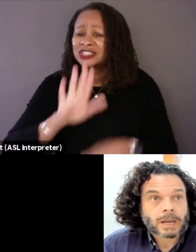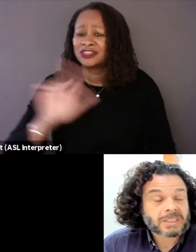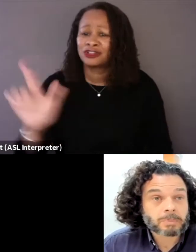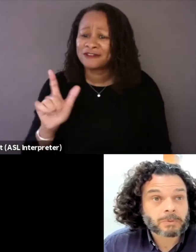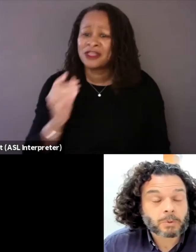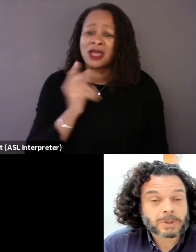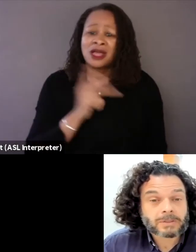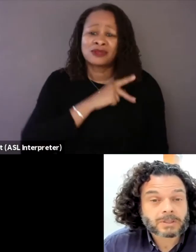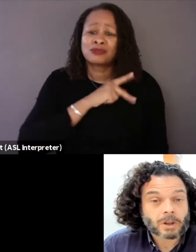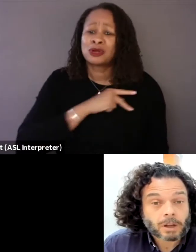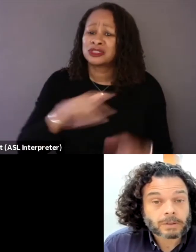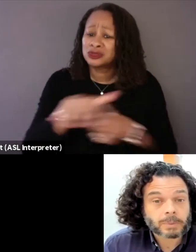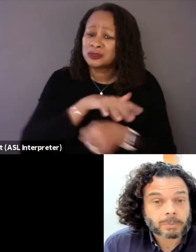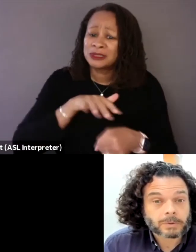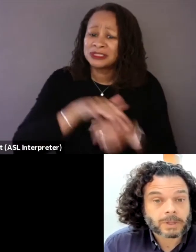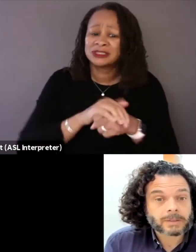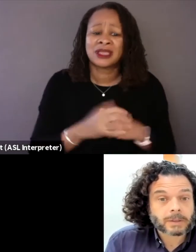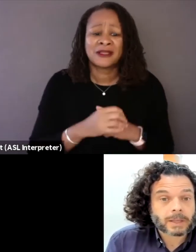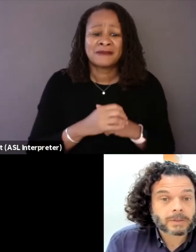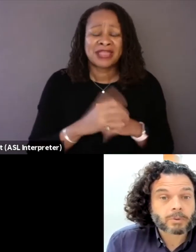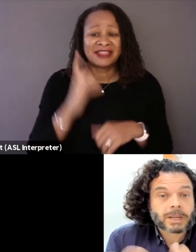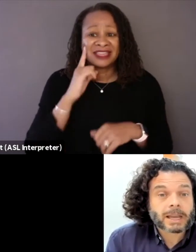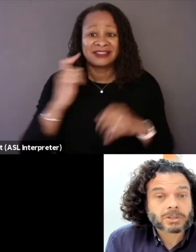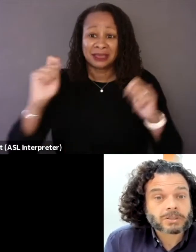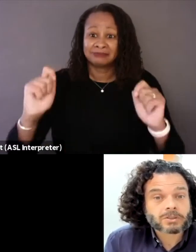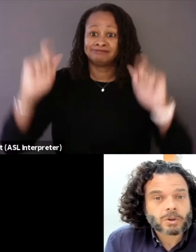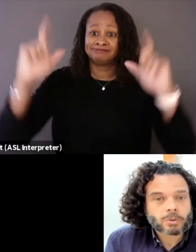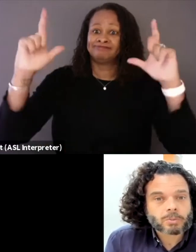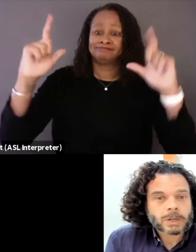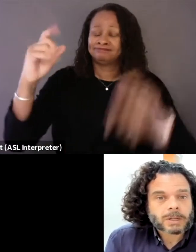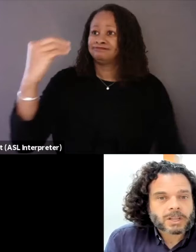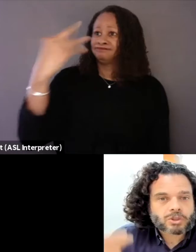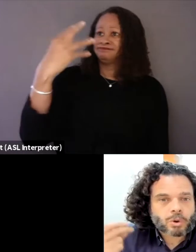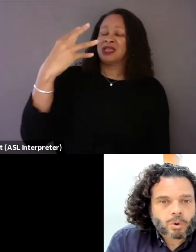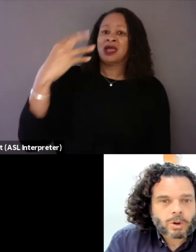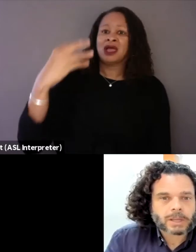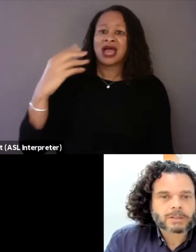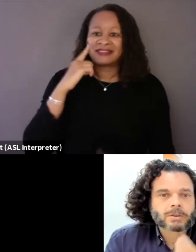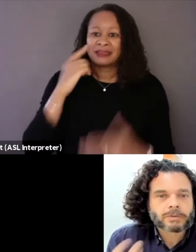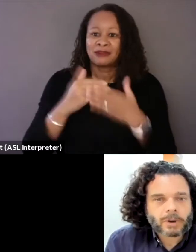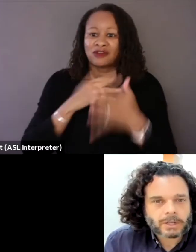I think before they even talked to people, like, they, their reaction is so it's so quick, it's so fresh.